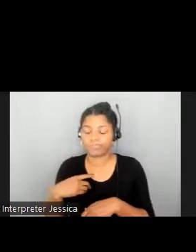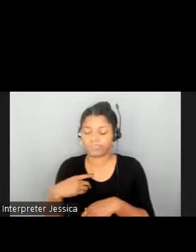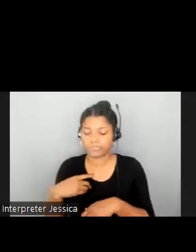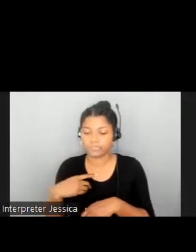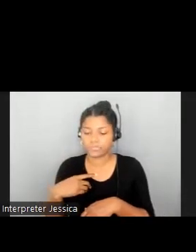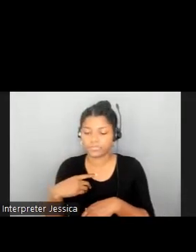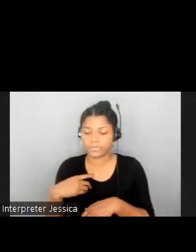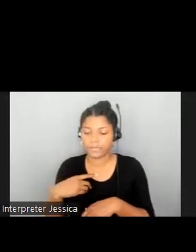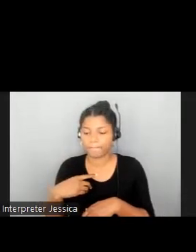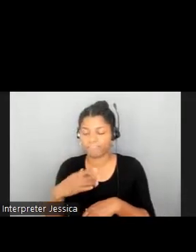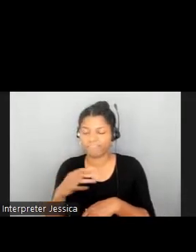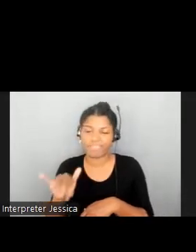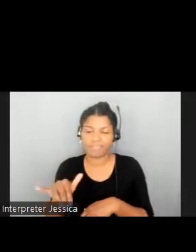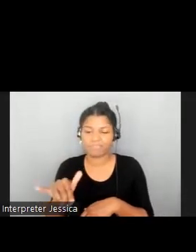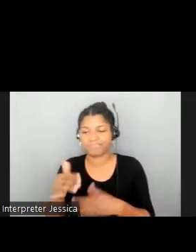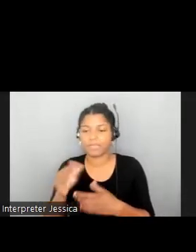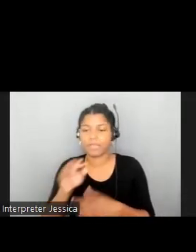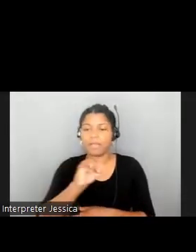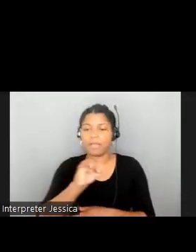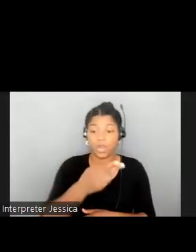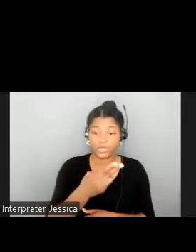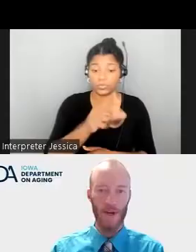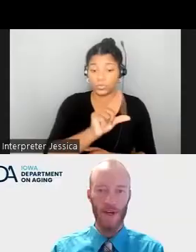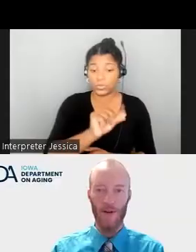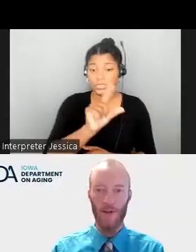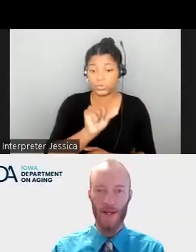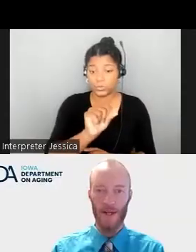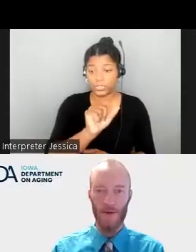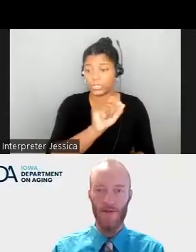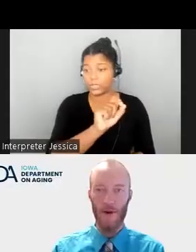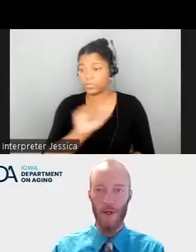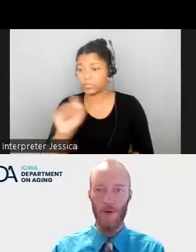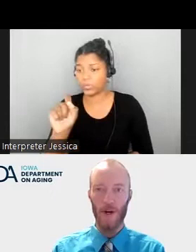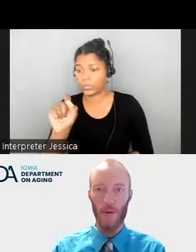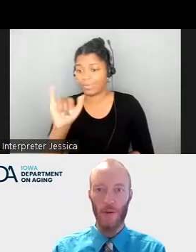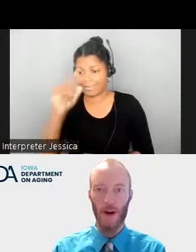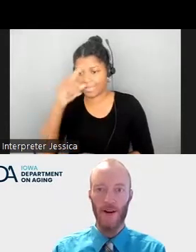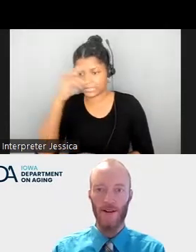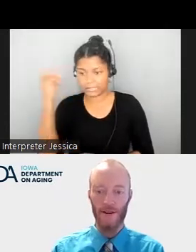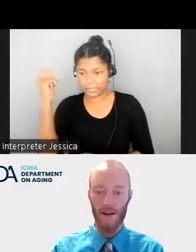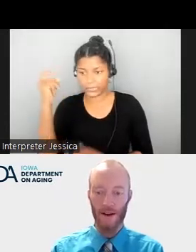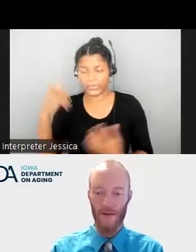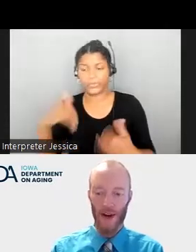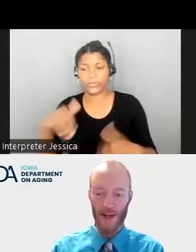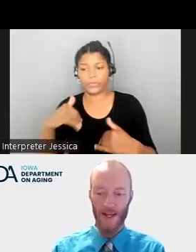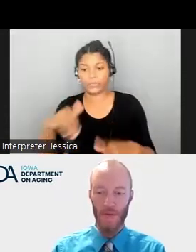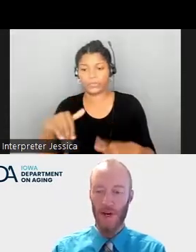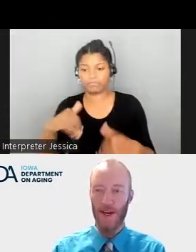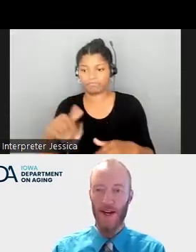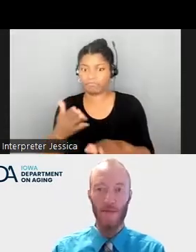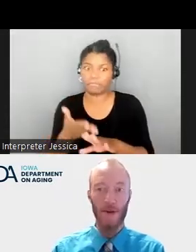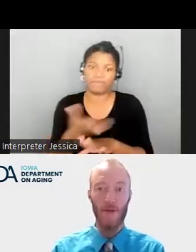March 2020 through that summer and fall stretch prior to vaccines picking up.